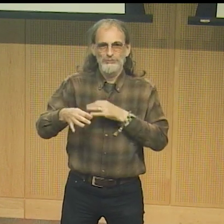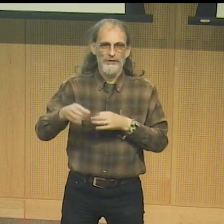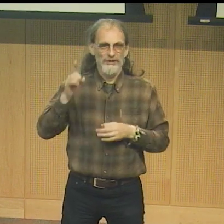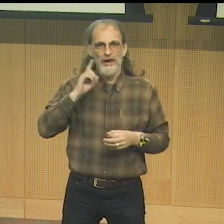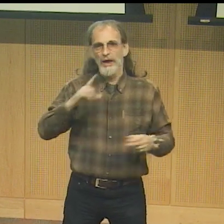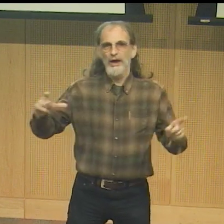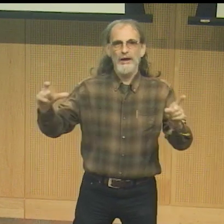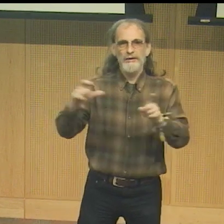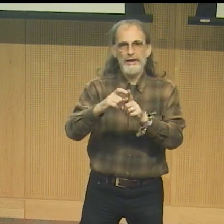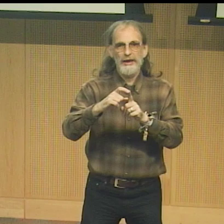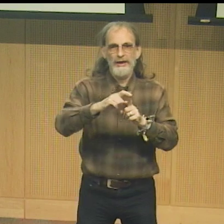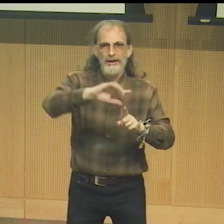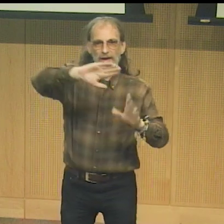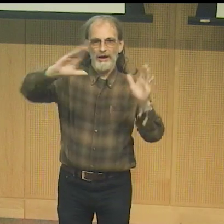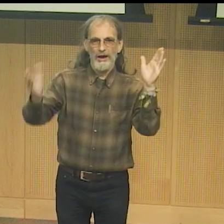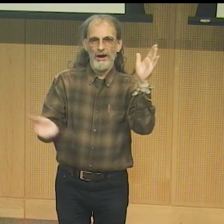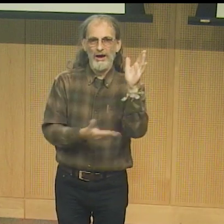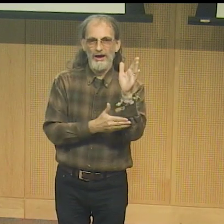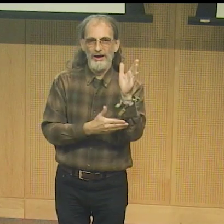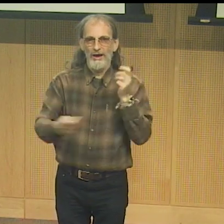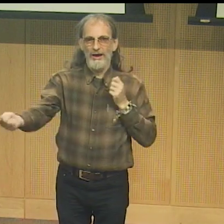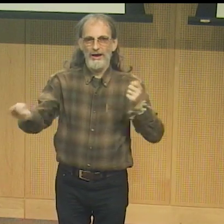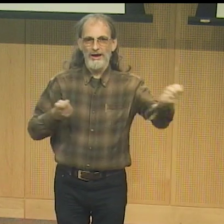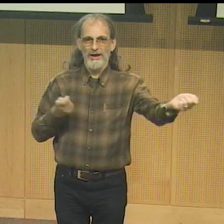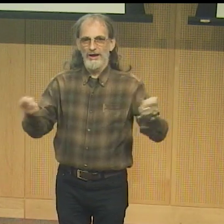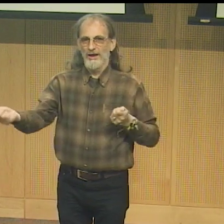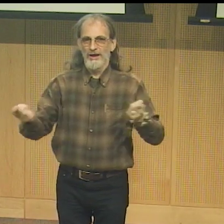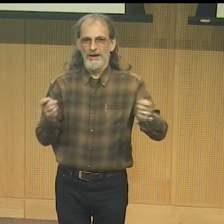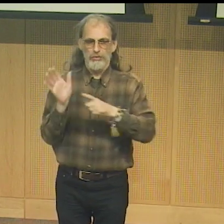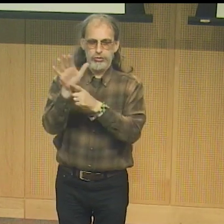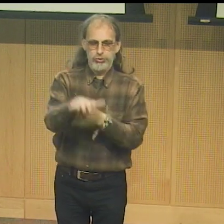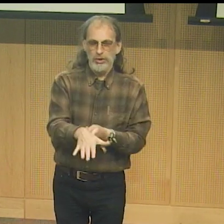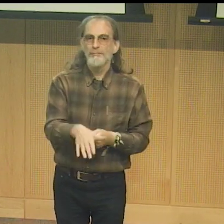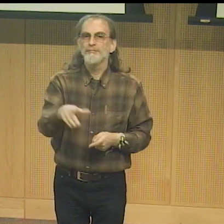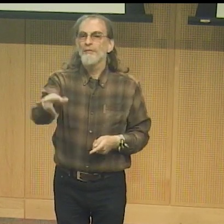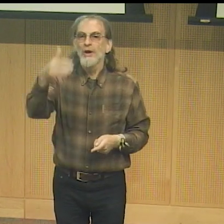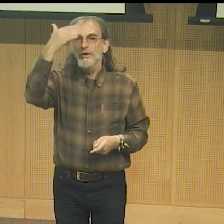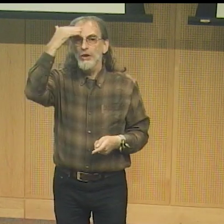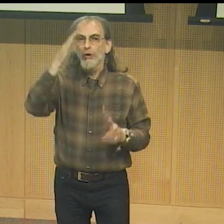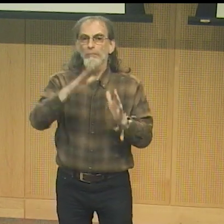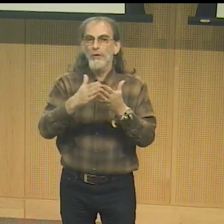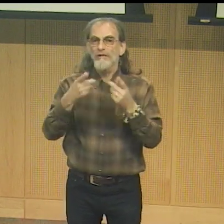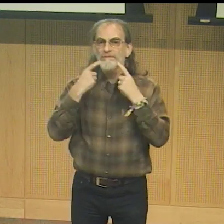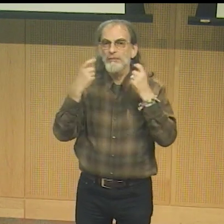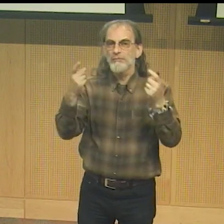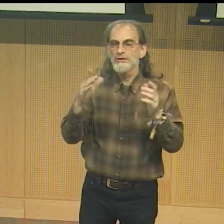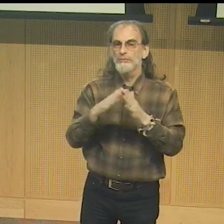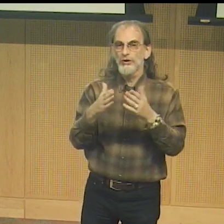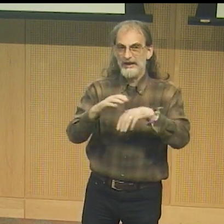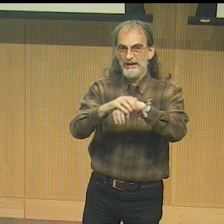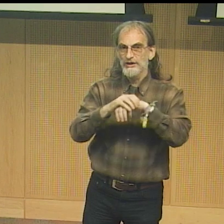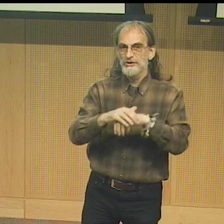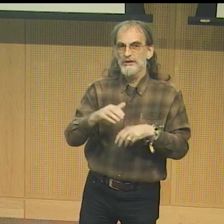to say I am a more important or I am a more Deaf person than you are. There's a famous book called "Animal Farm" written